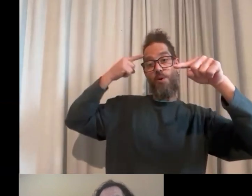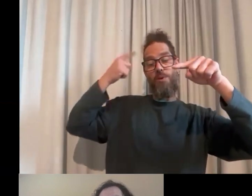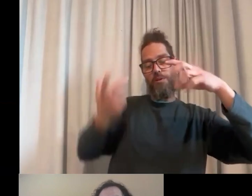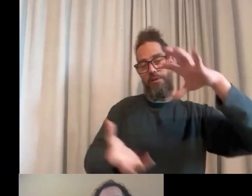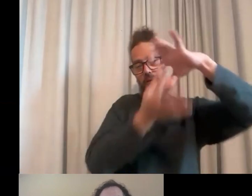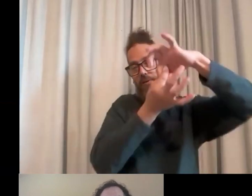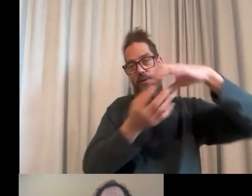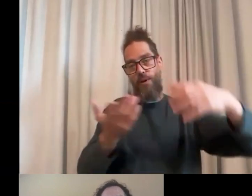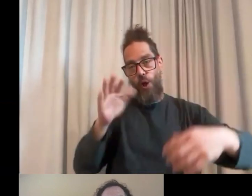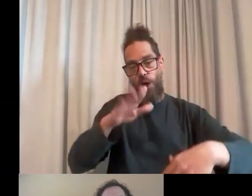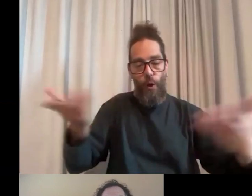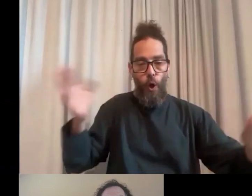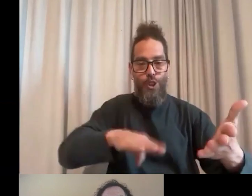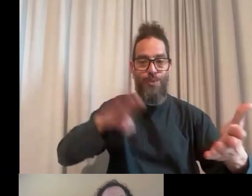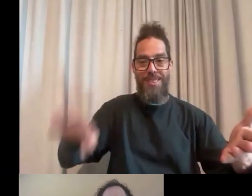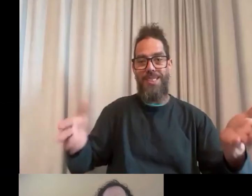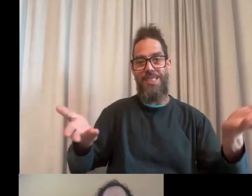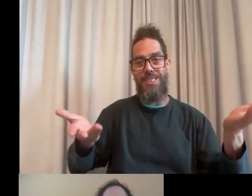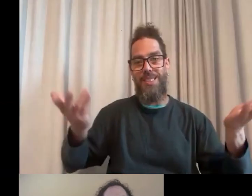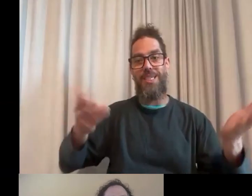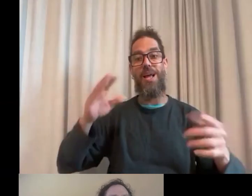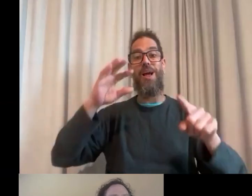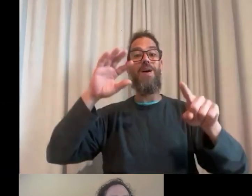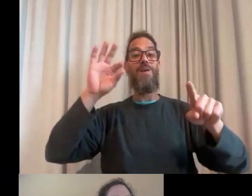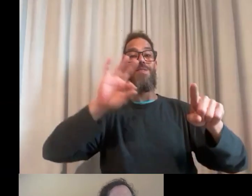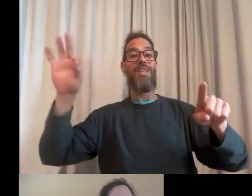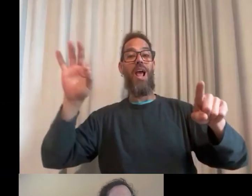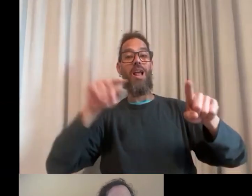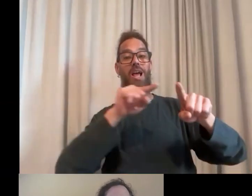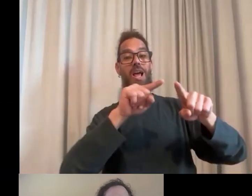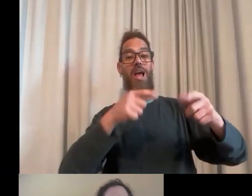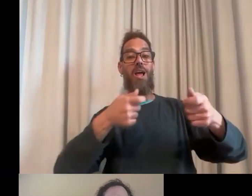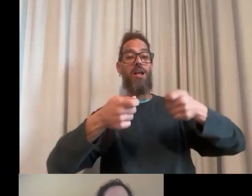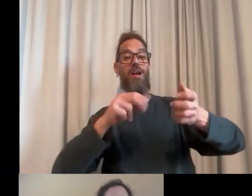you're federal government. However, so federally regulated private sector organizations